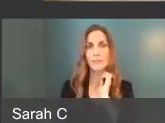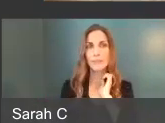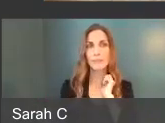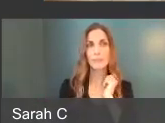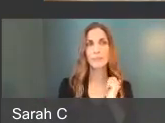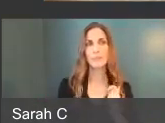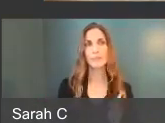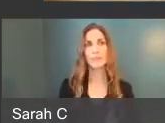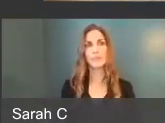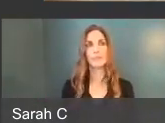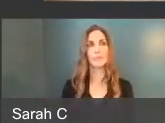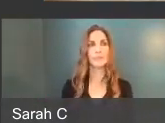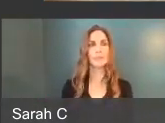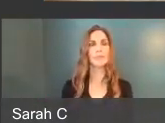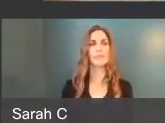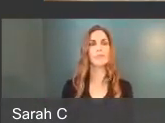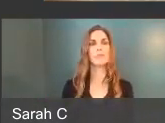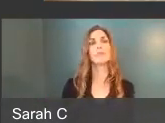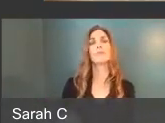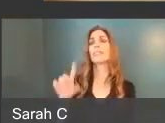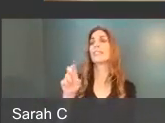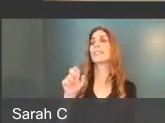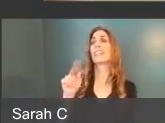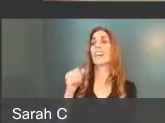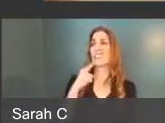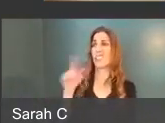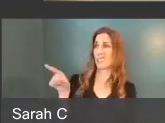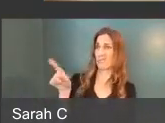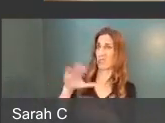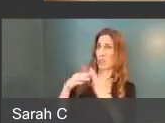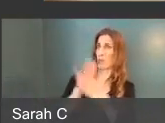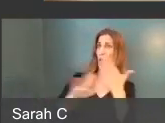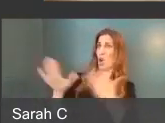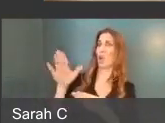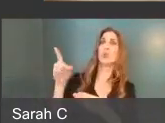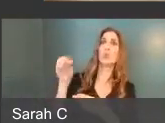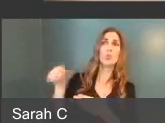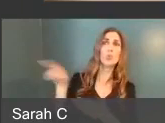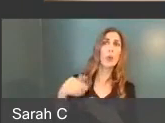[Reporter] The vaccination site at the Community College - do you have any volunteers doing that or do you have